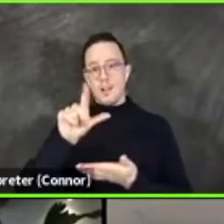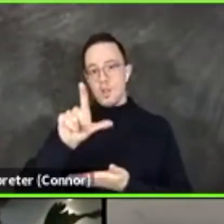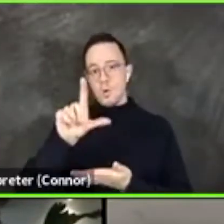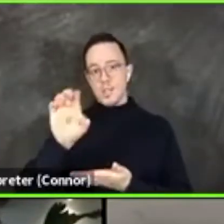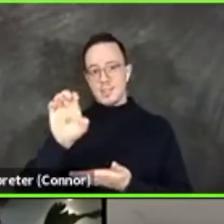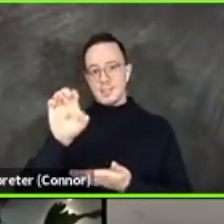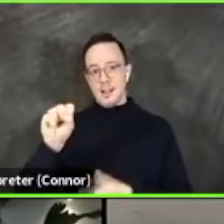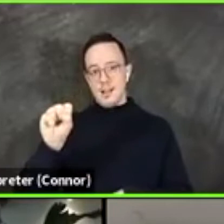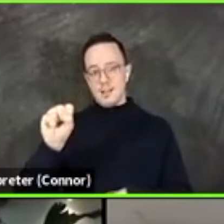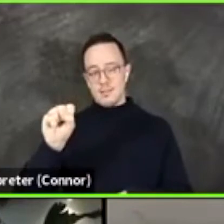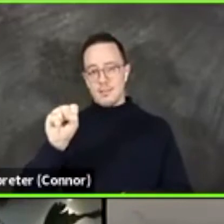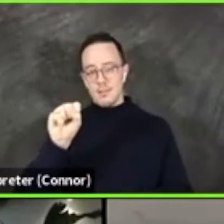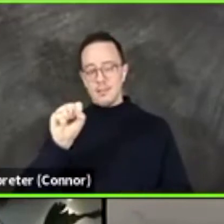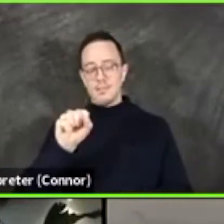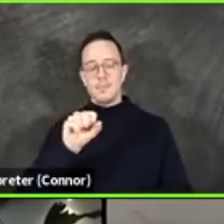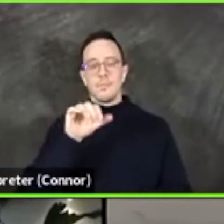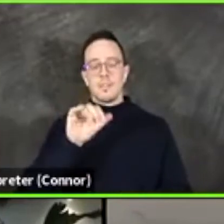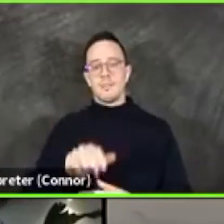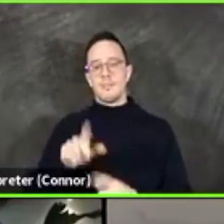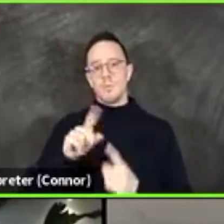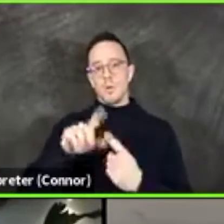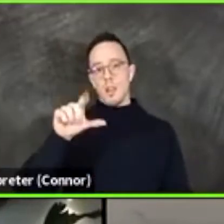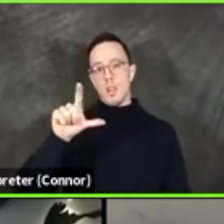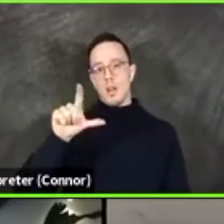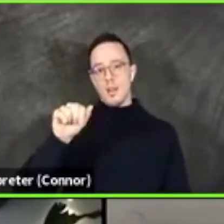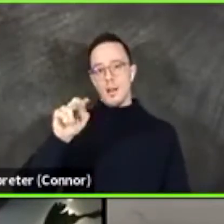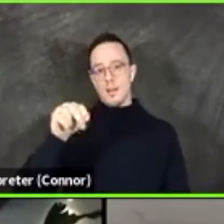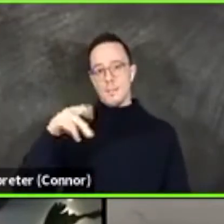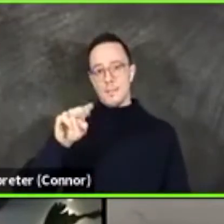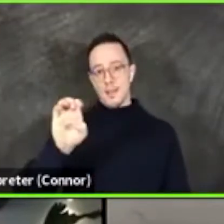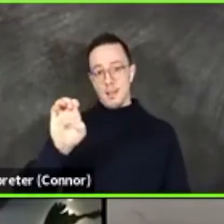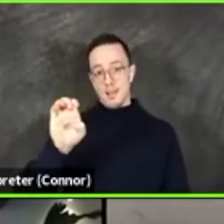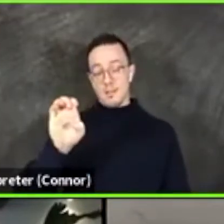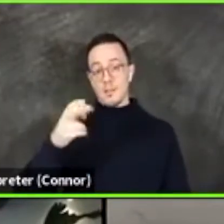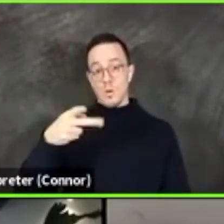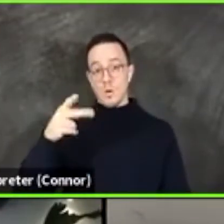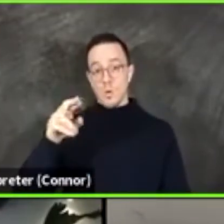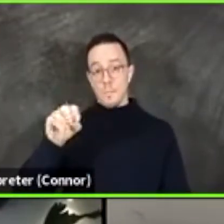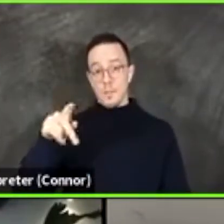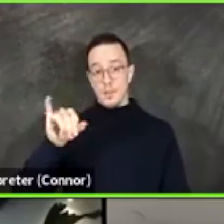THE ACT OF SERVICE TO A COMMUNITY.-- SO I FEEL REALLY PRIVILEGED, IN